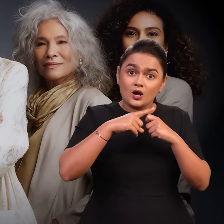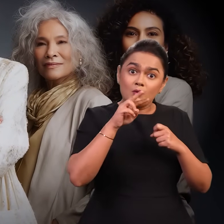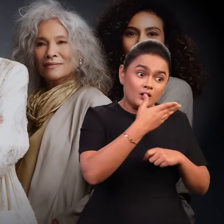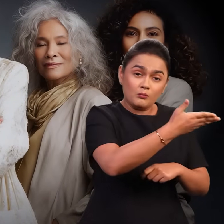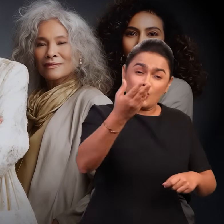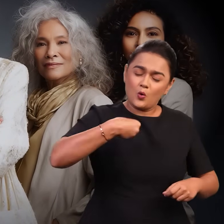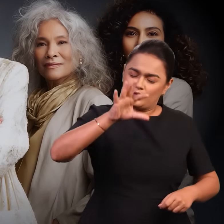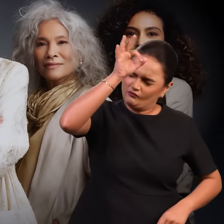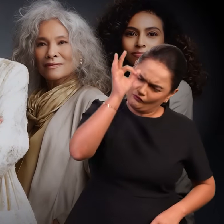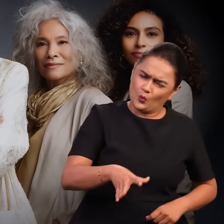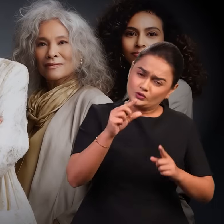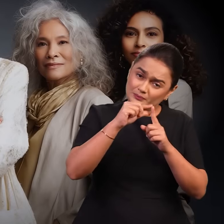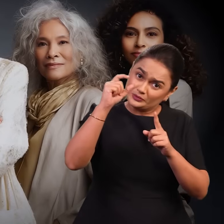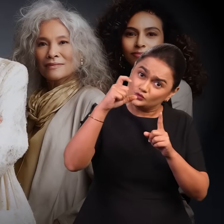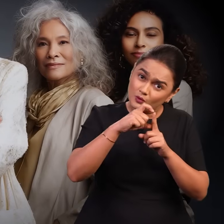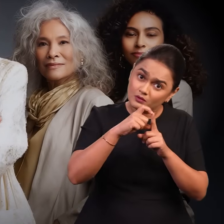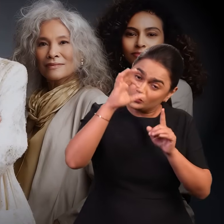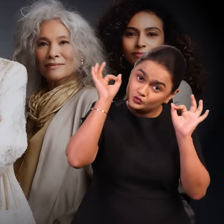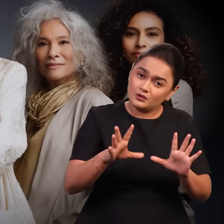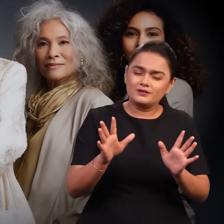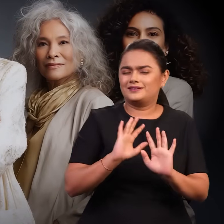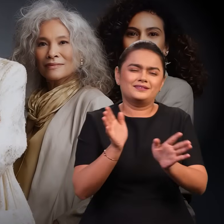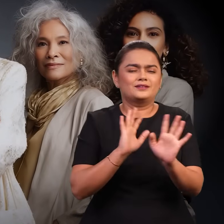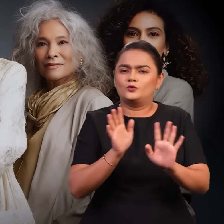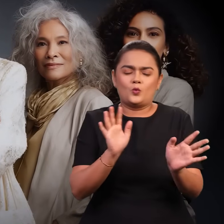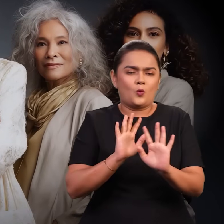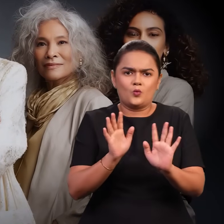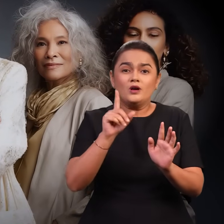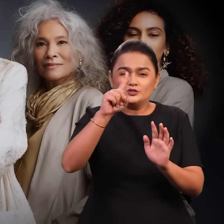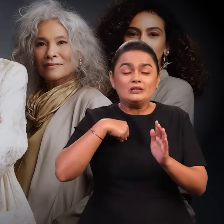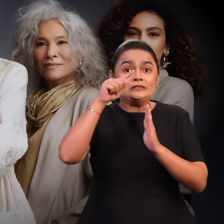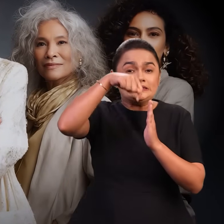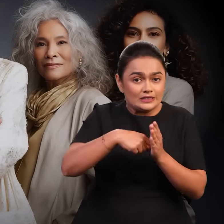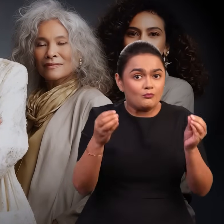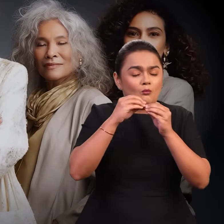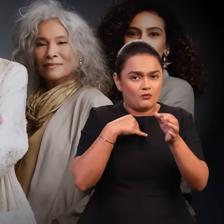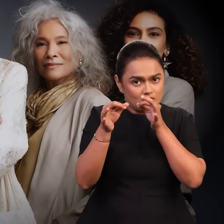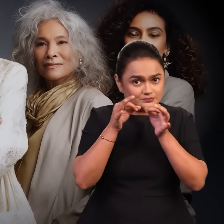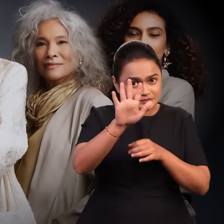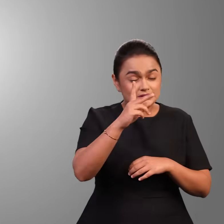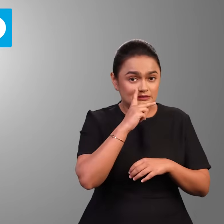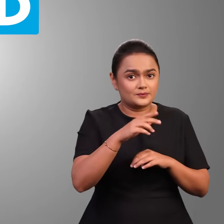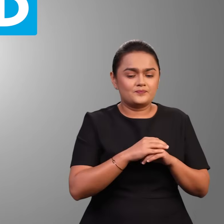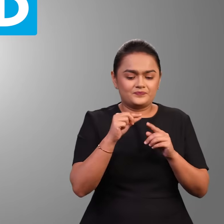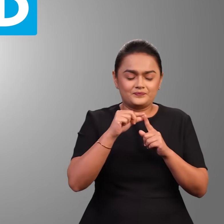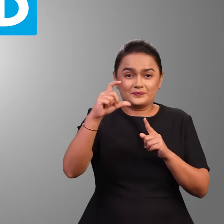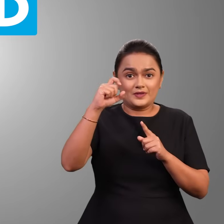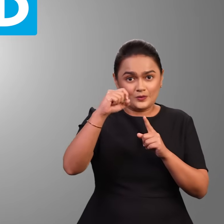all get PCOD. So the answer is no. Lets go a little deeper. PCOD